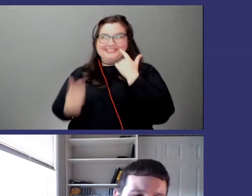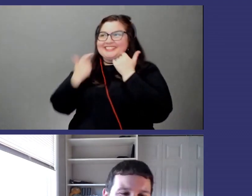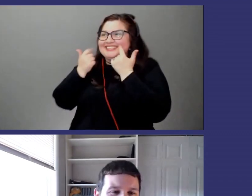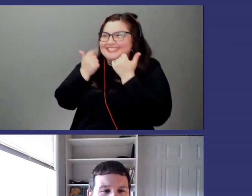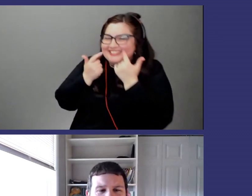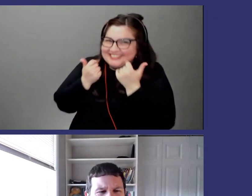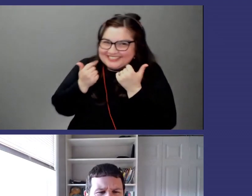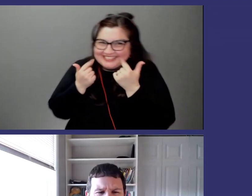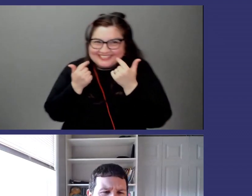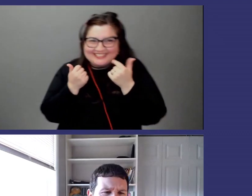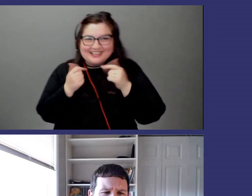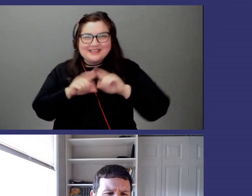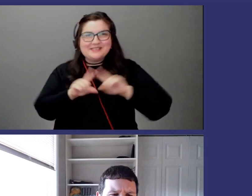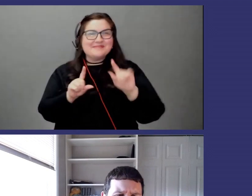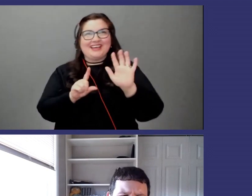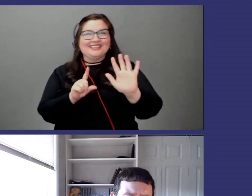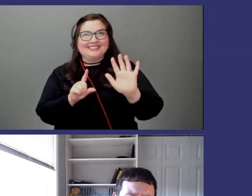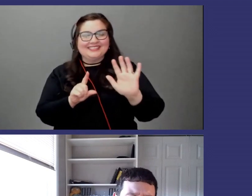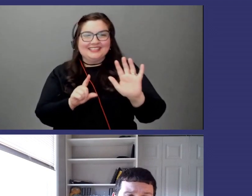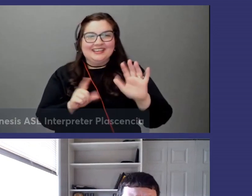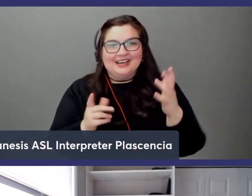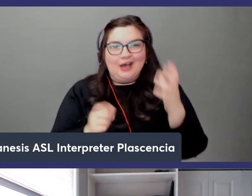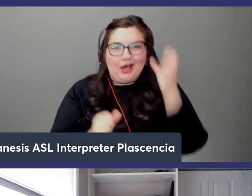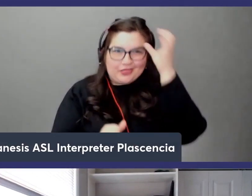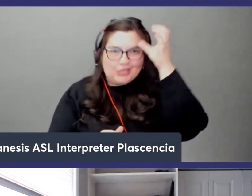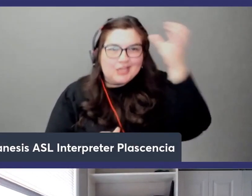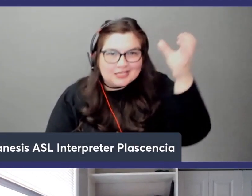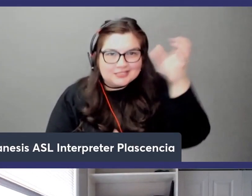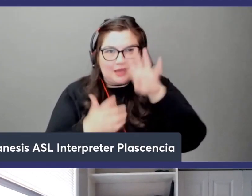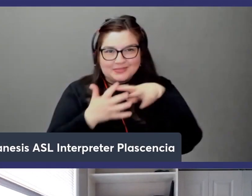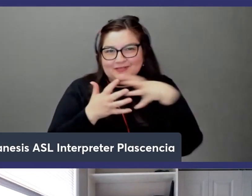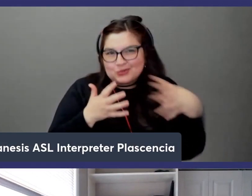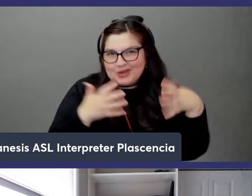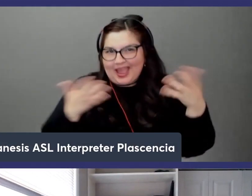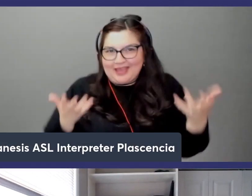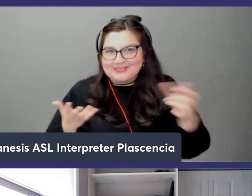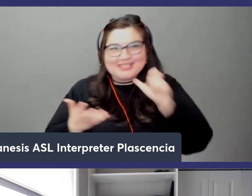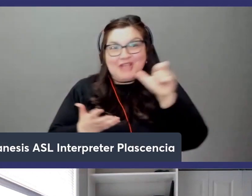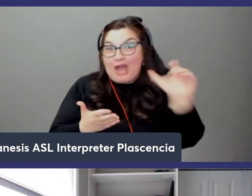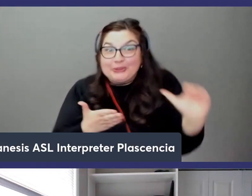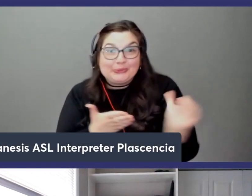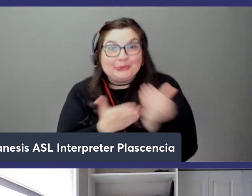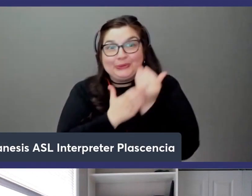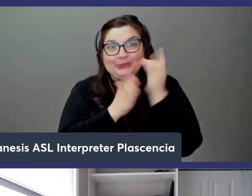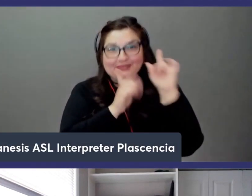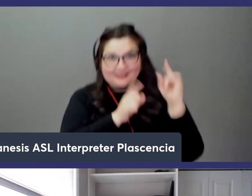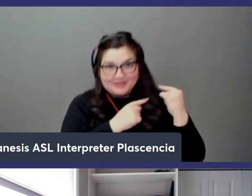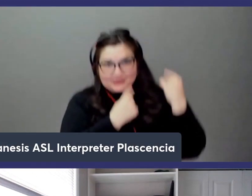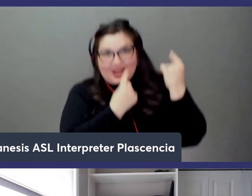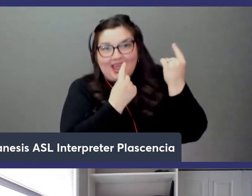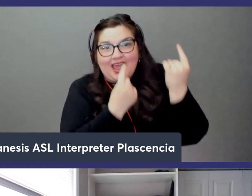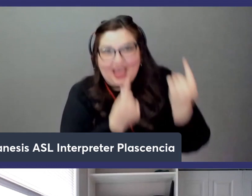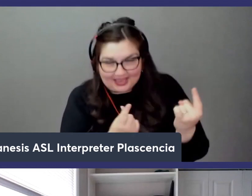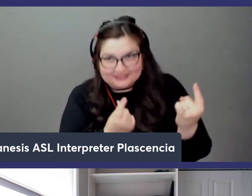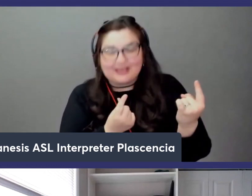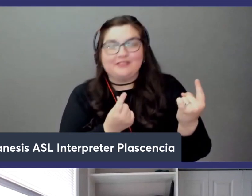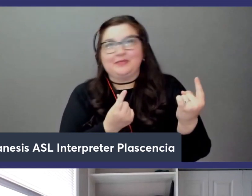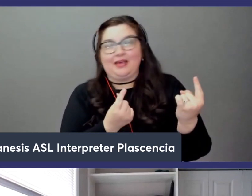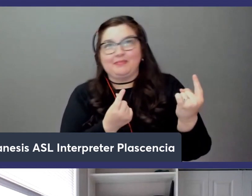But the concepts of graphs are not new, they've been around... some of the earliest databases were object databases,